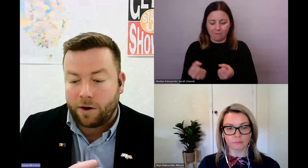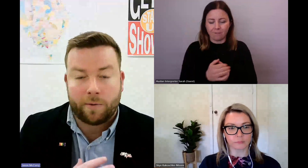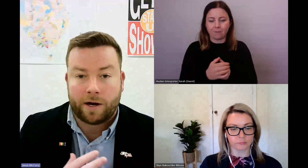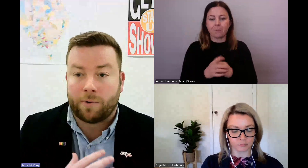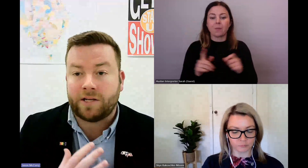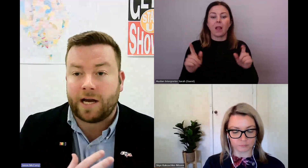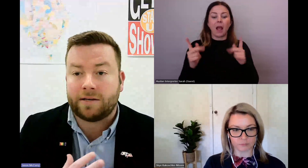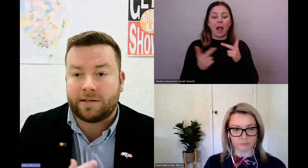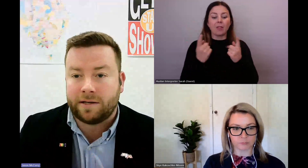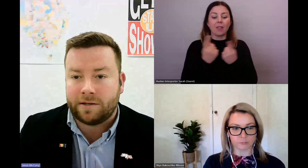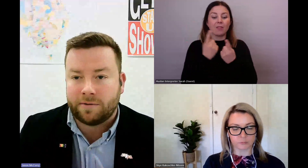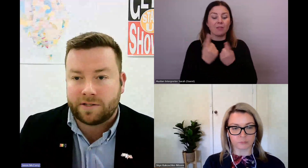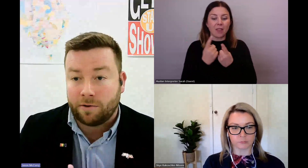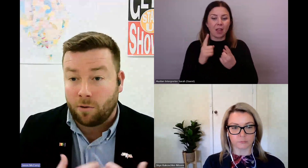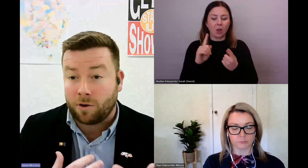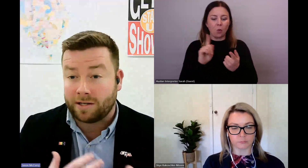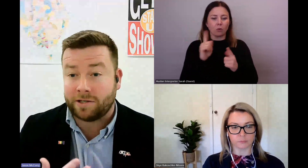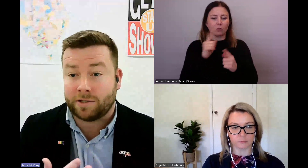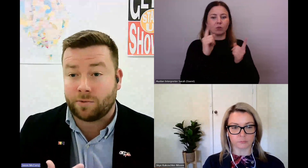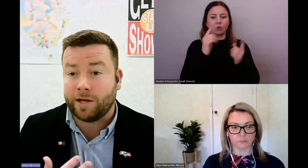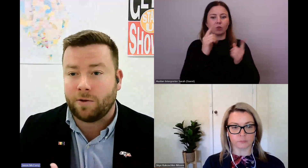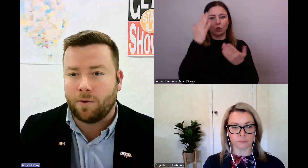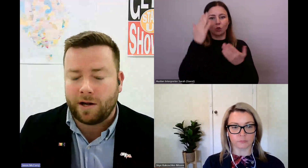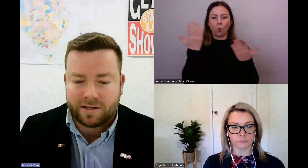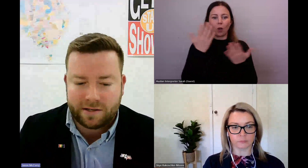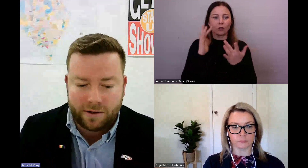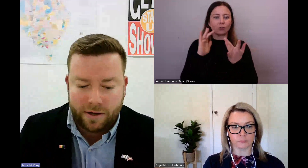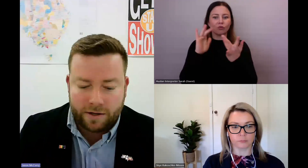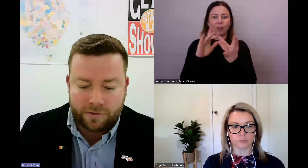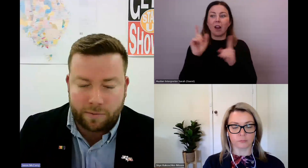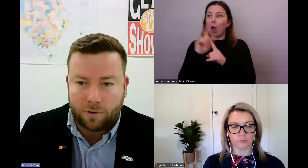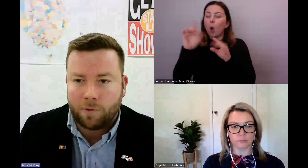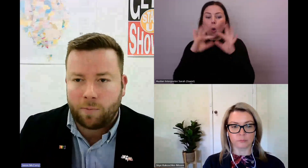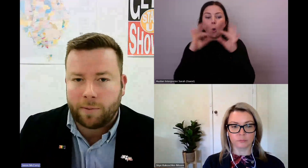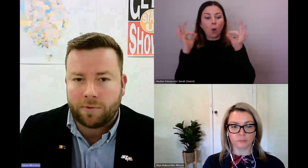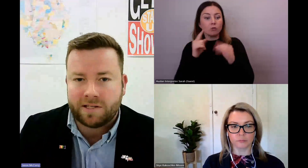knowing where to reach out to. So organizations really wanting to employ more people with